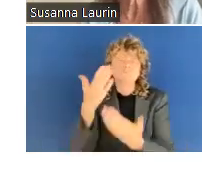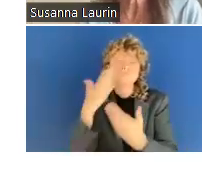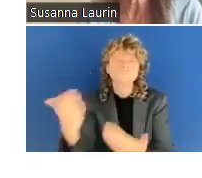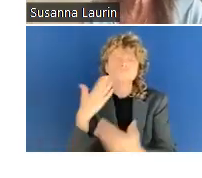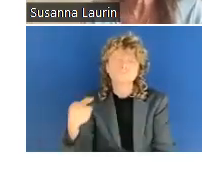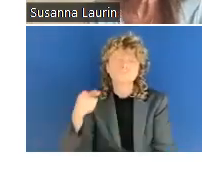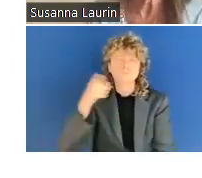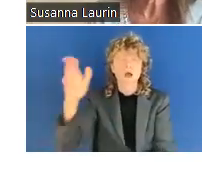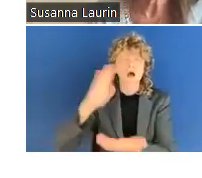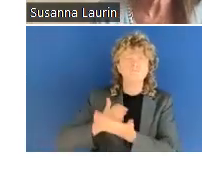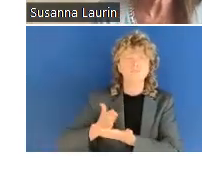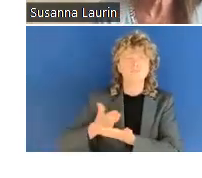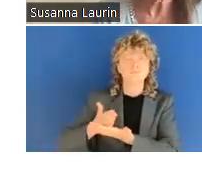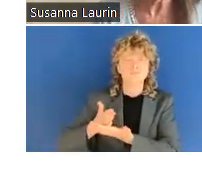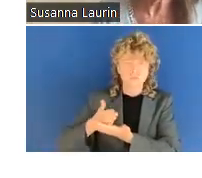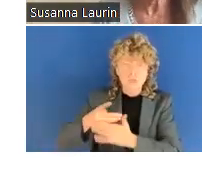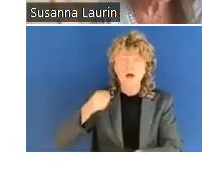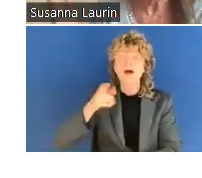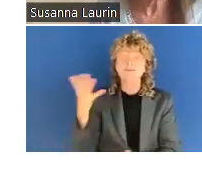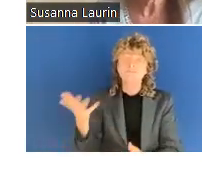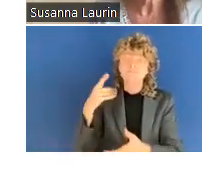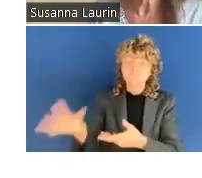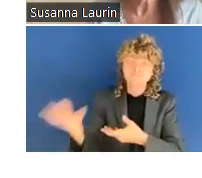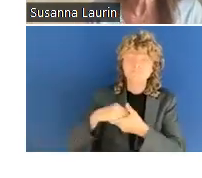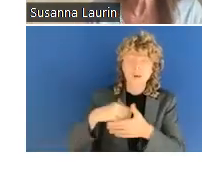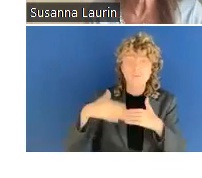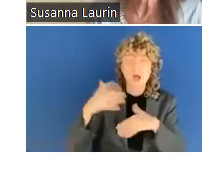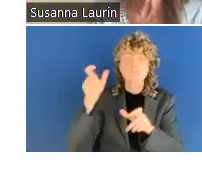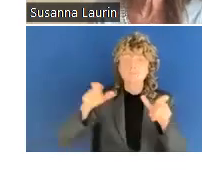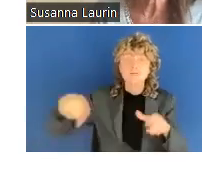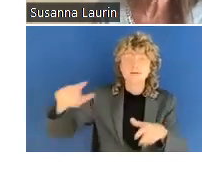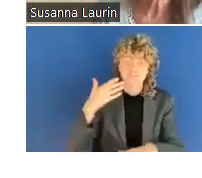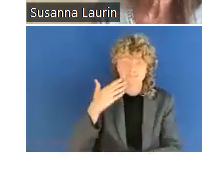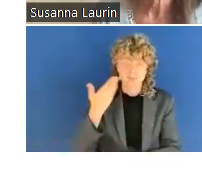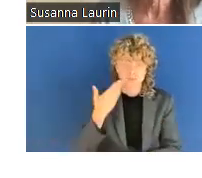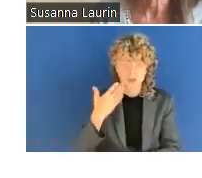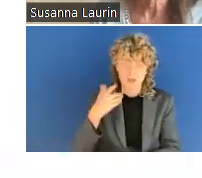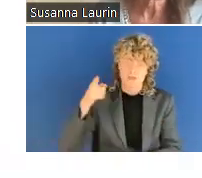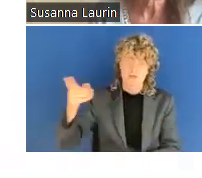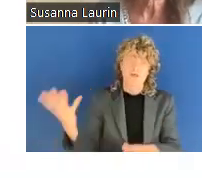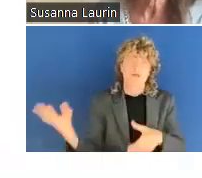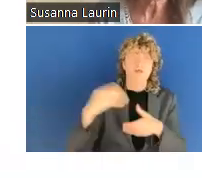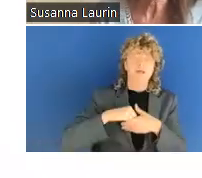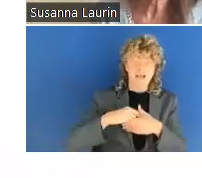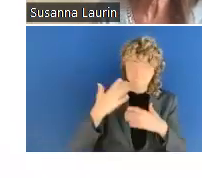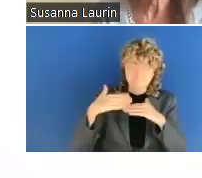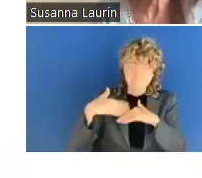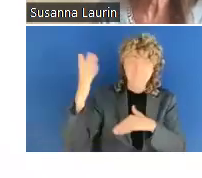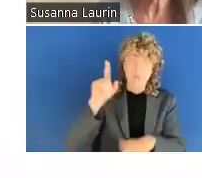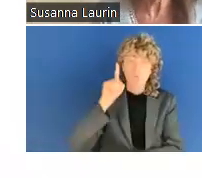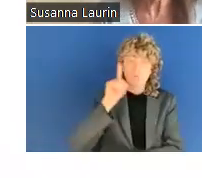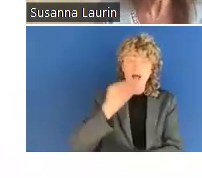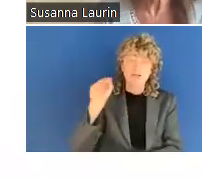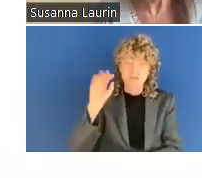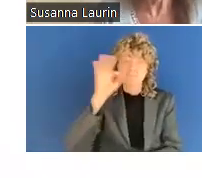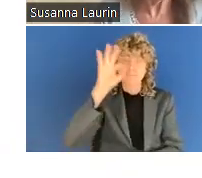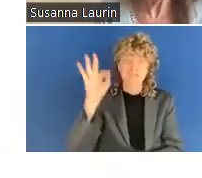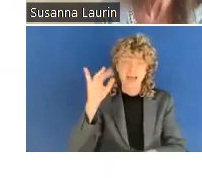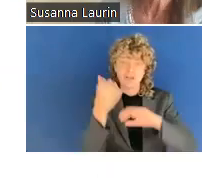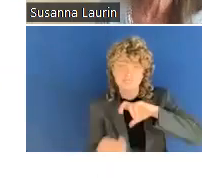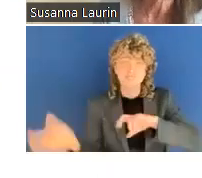from that part of Europe with, I don't know, I think more than 100% so that's amazing. Which means that captions rule.